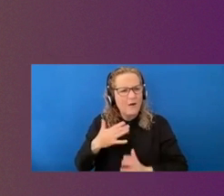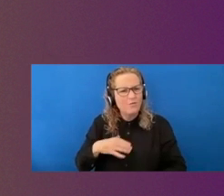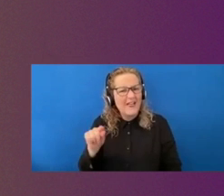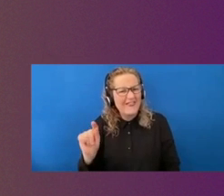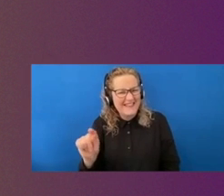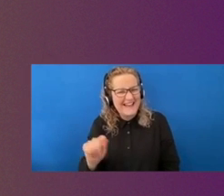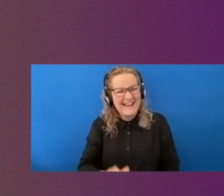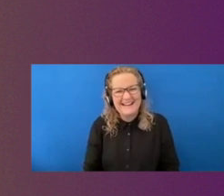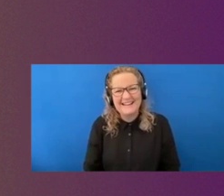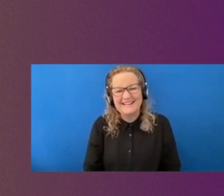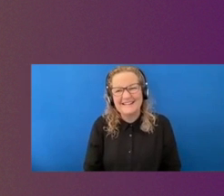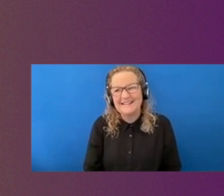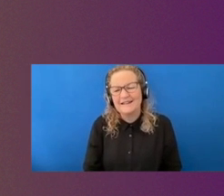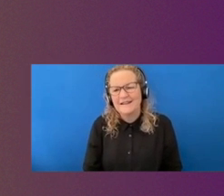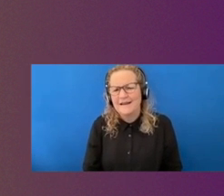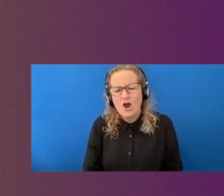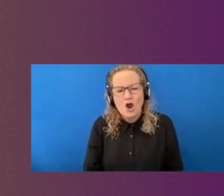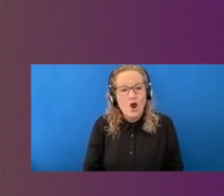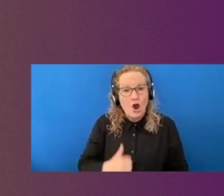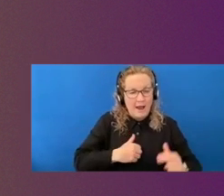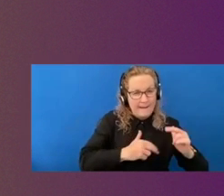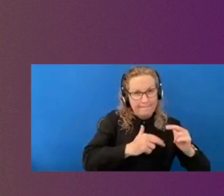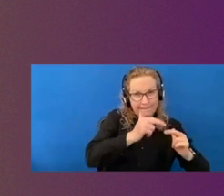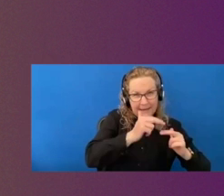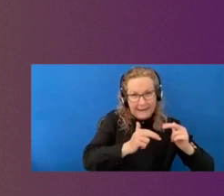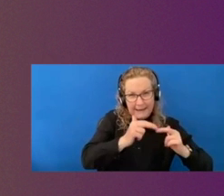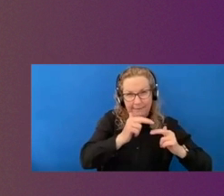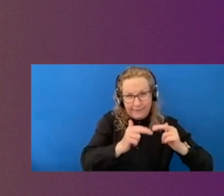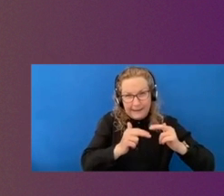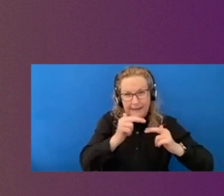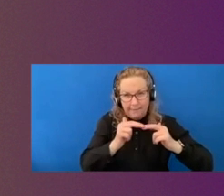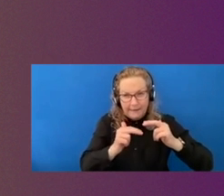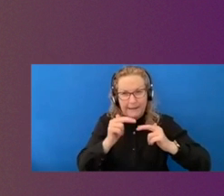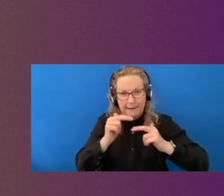and as I said earlier I was sort of building up to that um just kind of working through